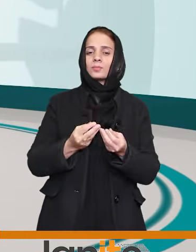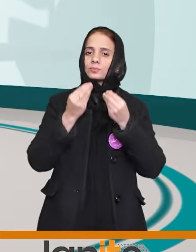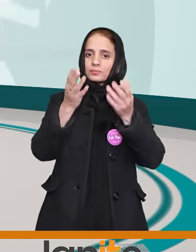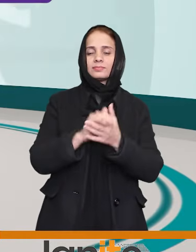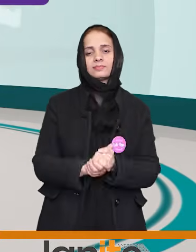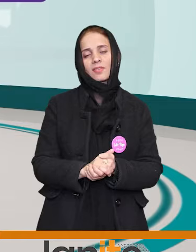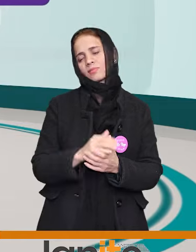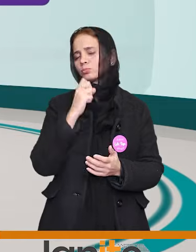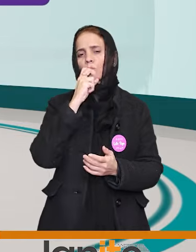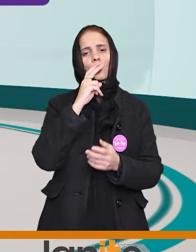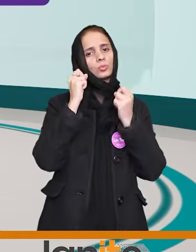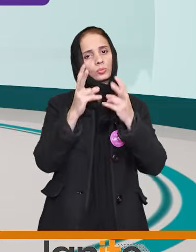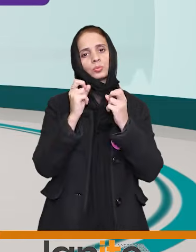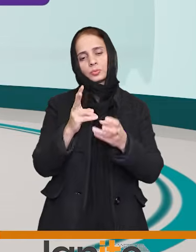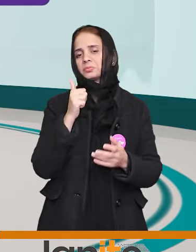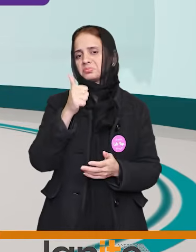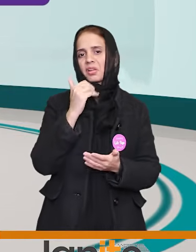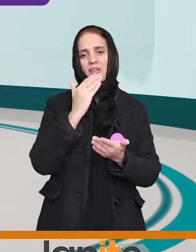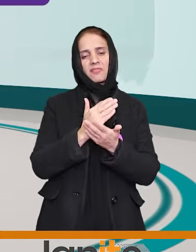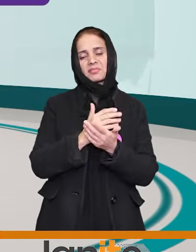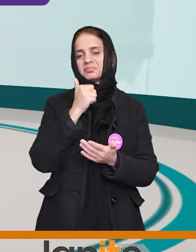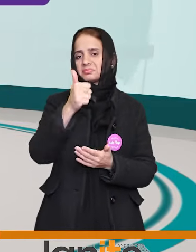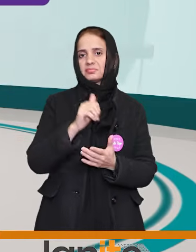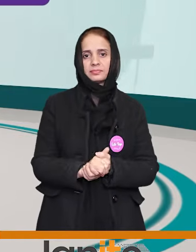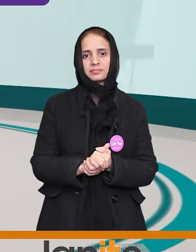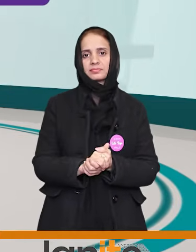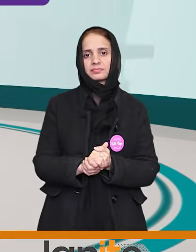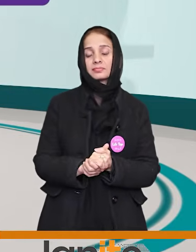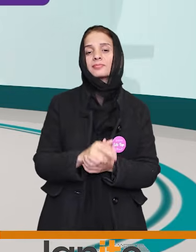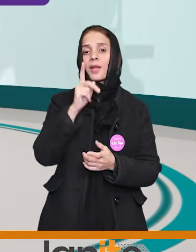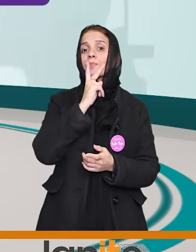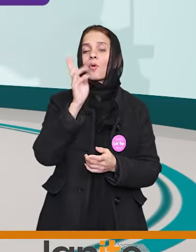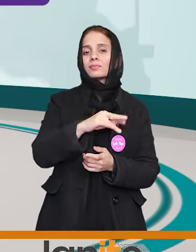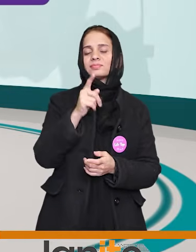then ‘wow’. You deserve appreciation because you have complete professionalism.